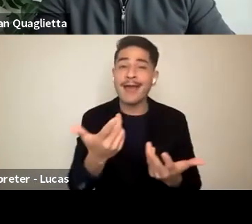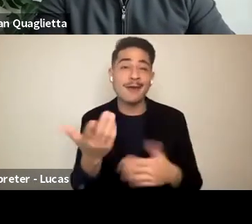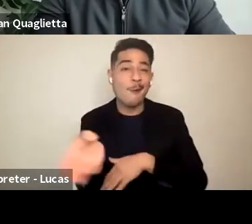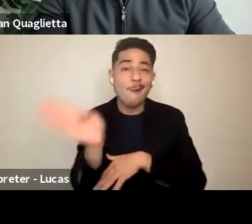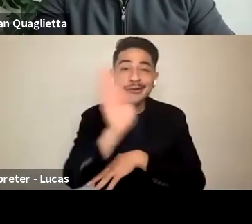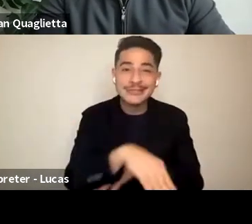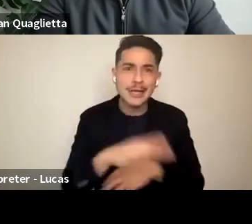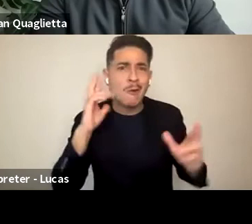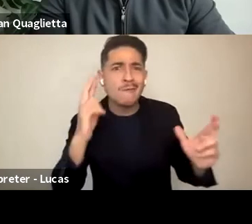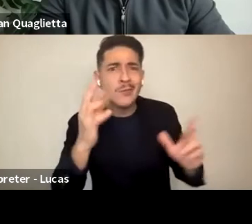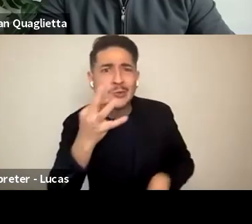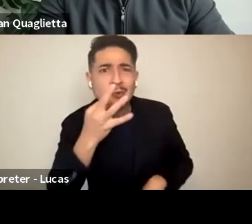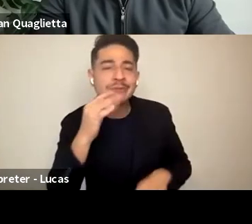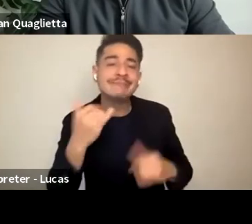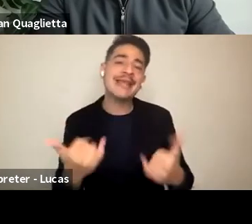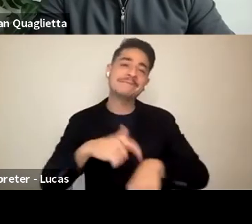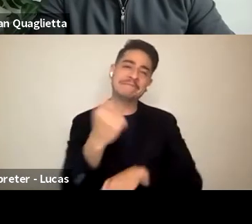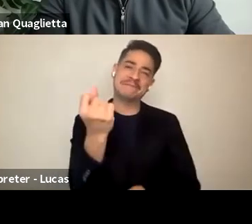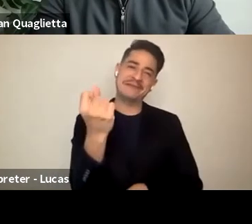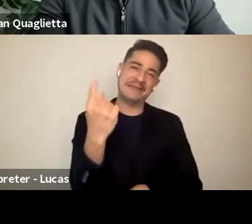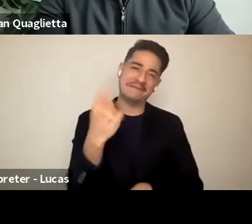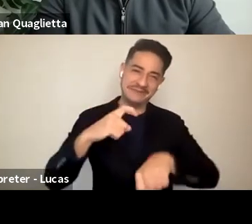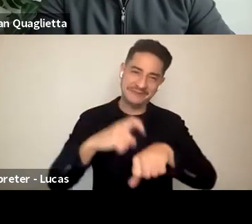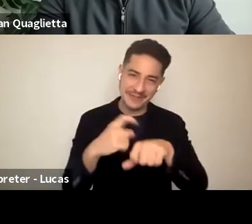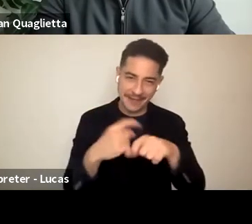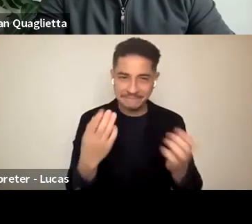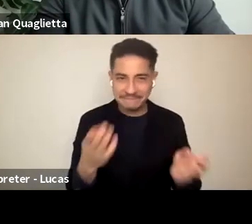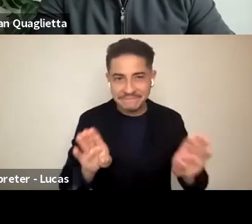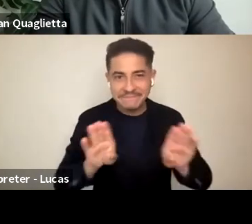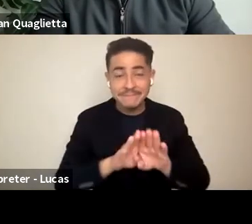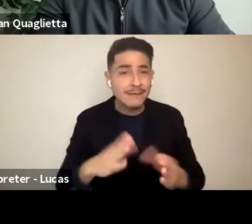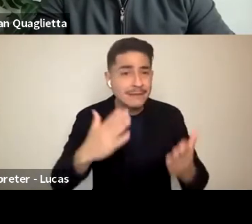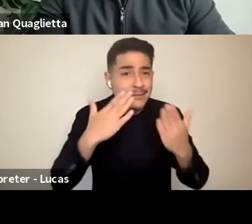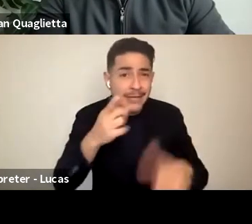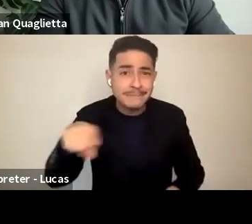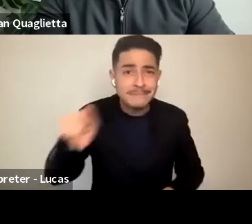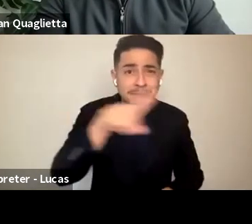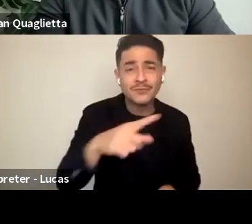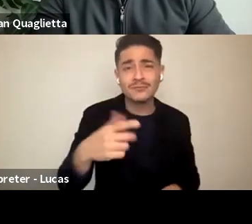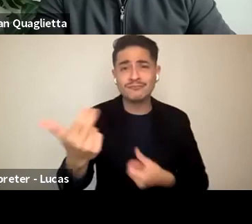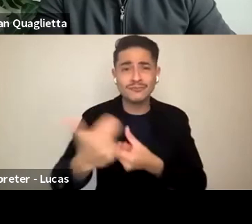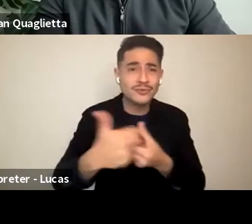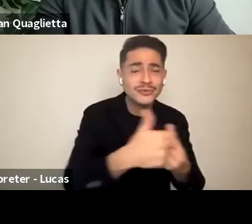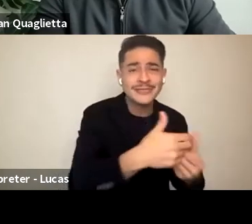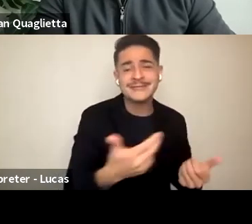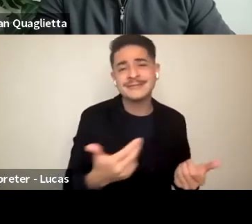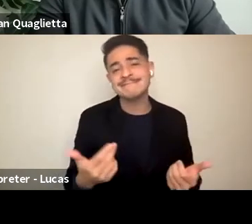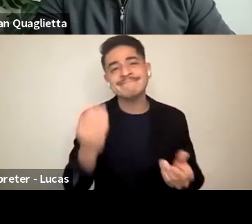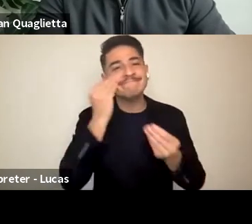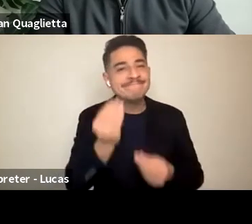But it's 11 o'clock. So with that, I thank all of you for joining. I would like to let you know that we're going to have a live